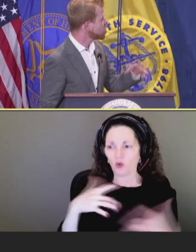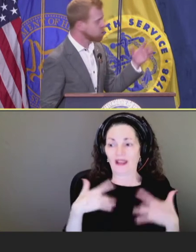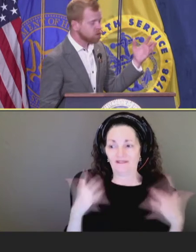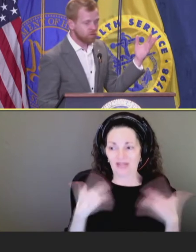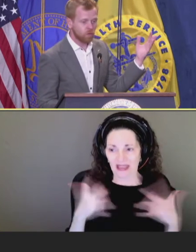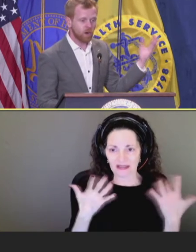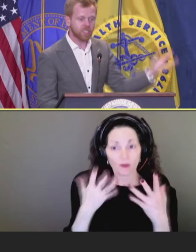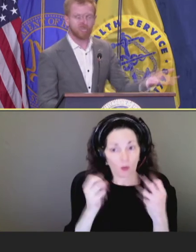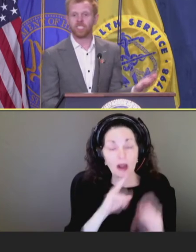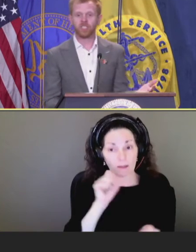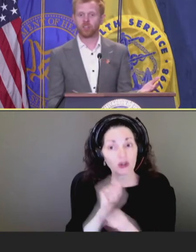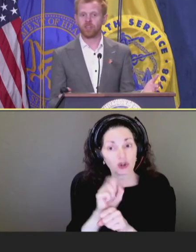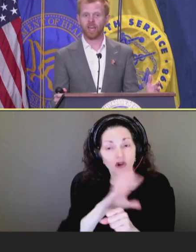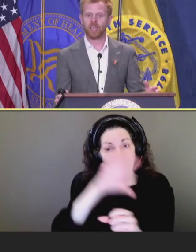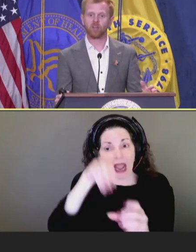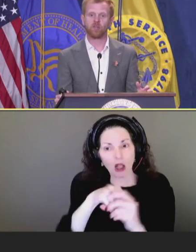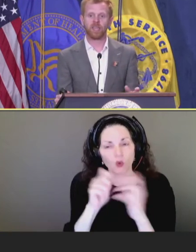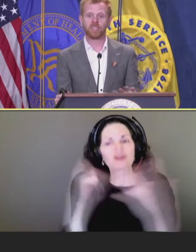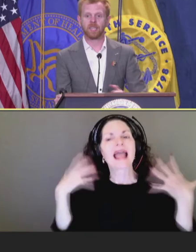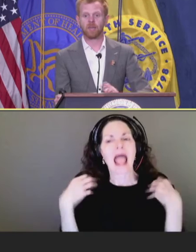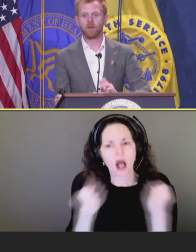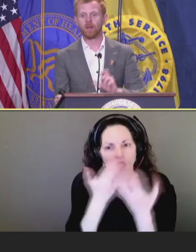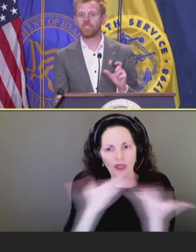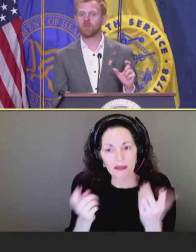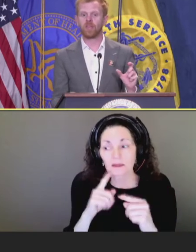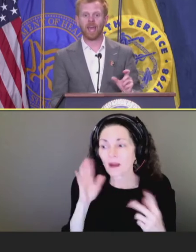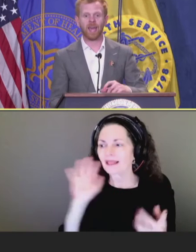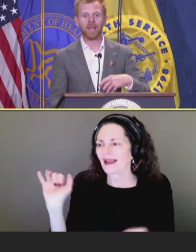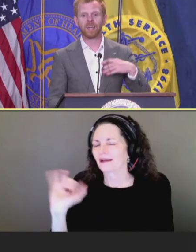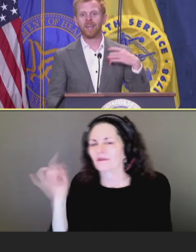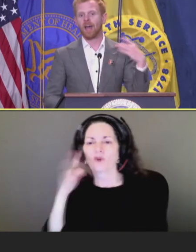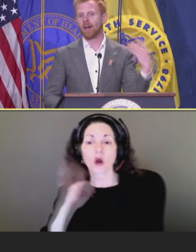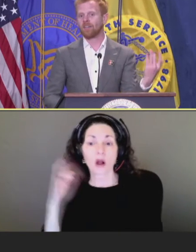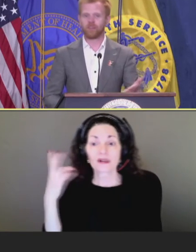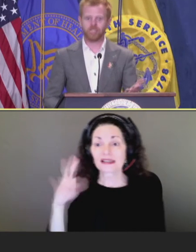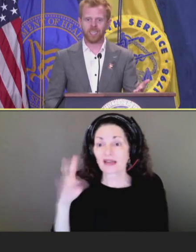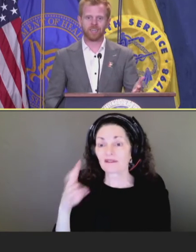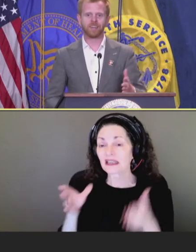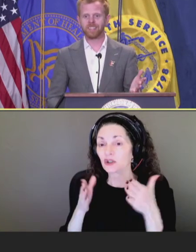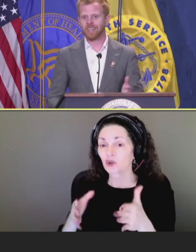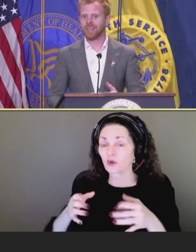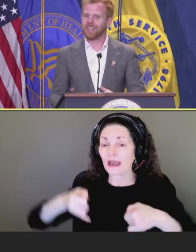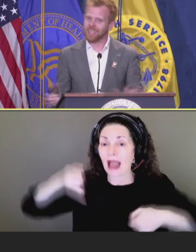So, for our 17th Street High Heel Race, obviously we had first aid on site in case